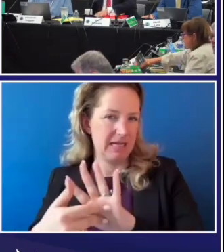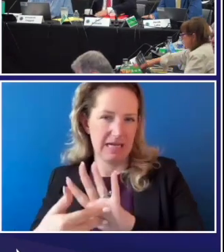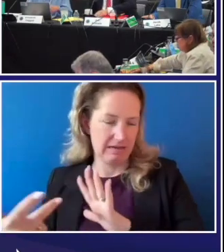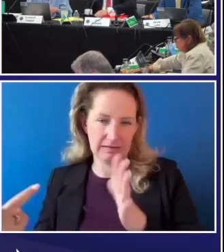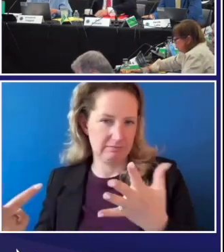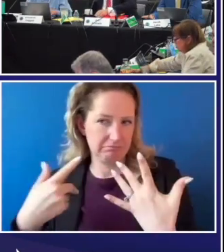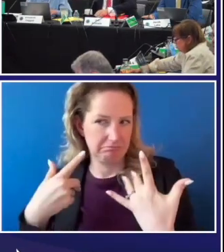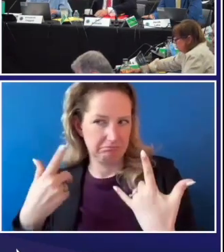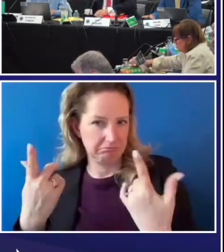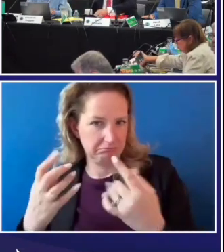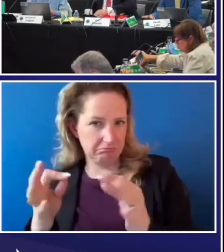That may have been from the notes, I believe.